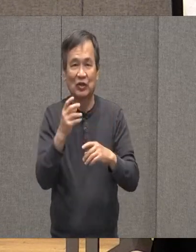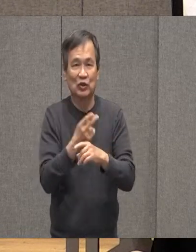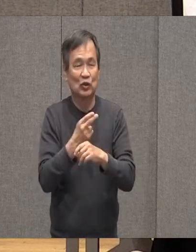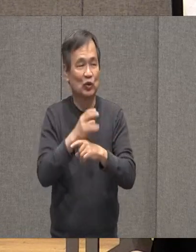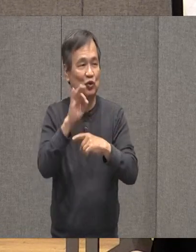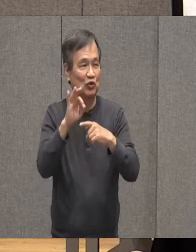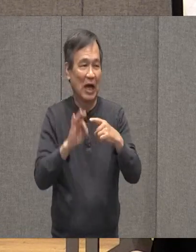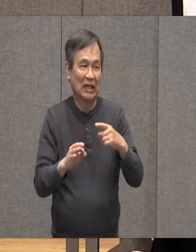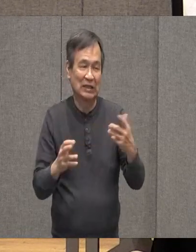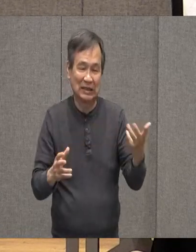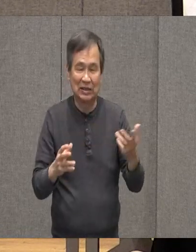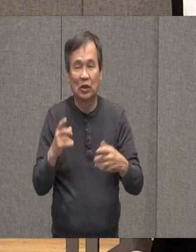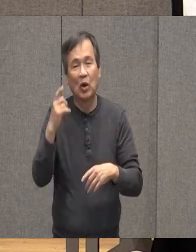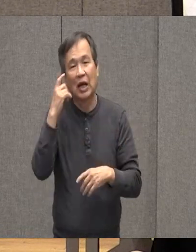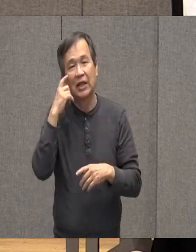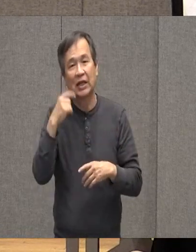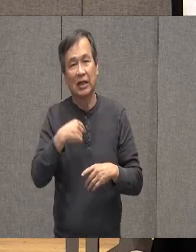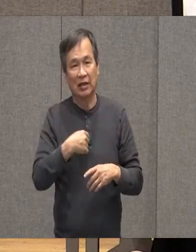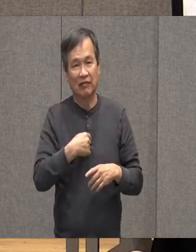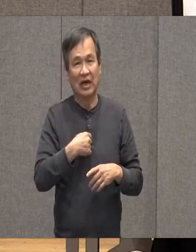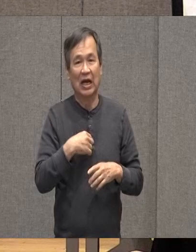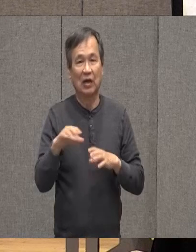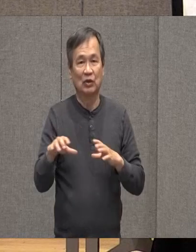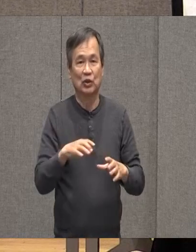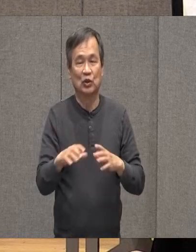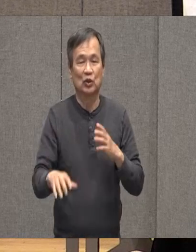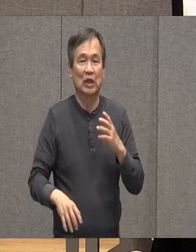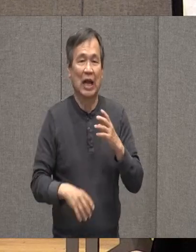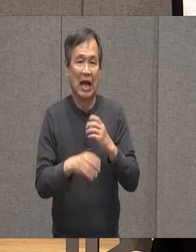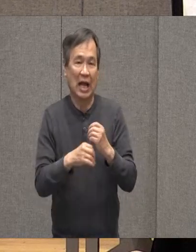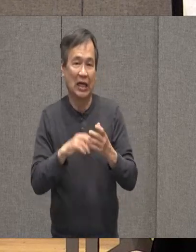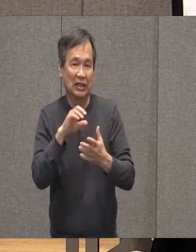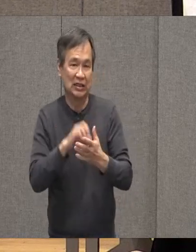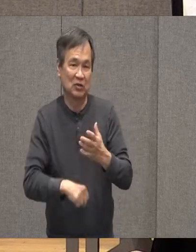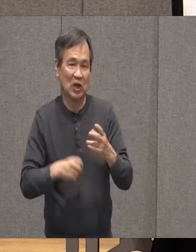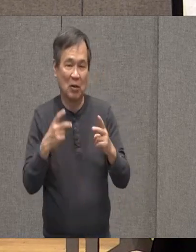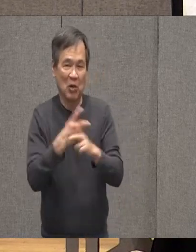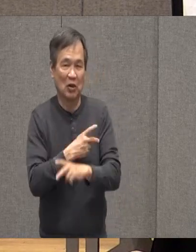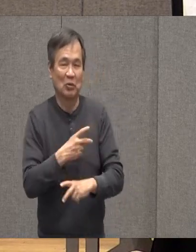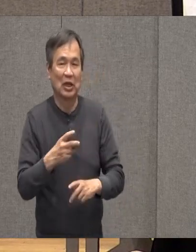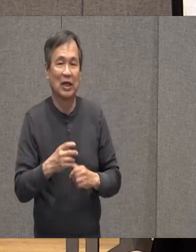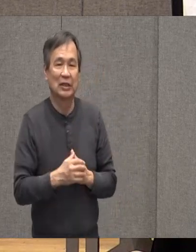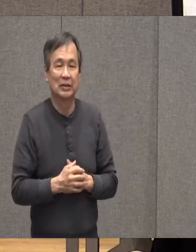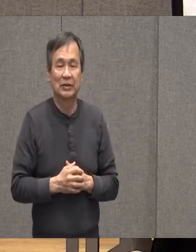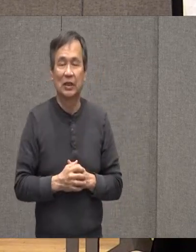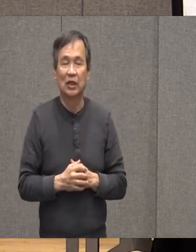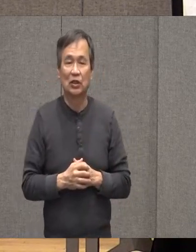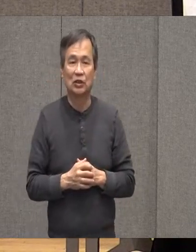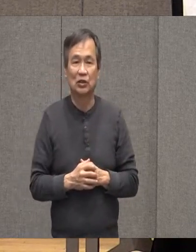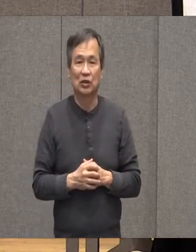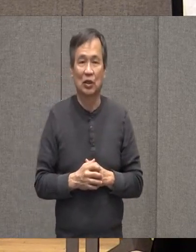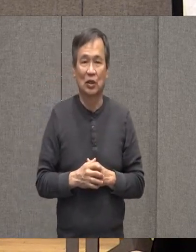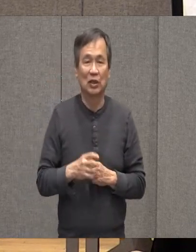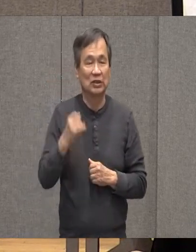So I think if I was going to do anything I'm either gonna add, subtract or multiply. So let's say Miss. Karnas rolls a four.